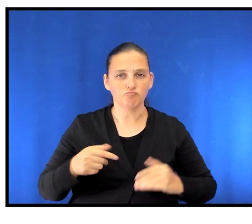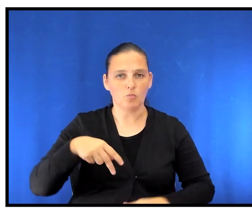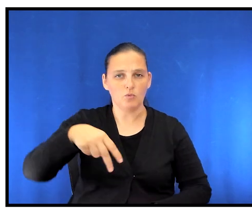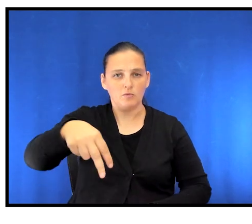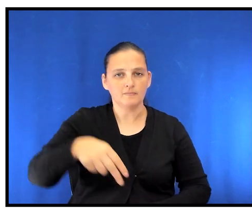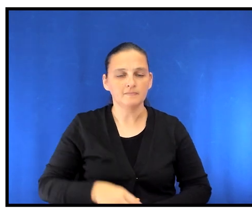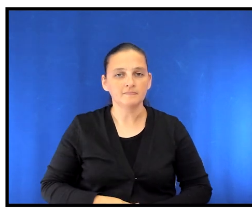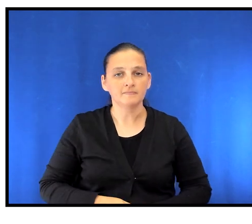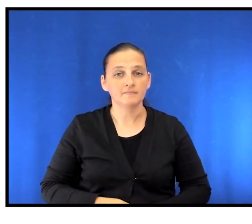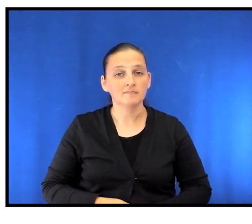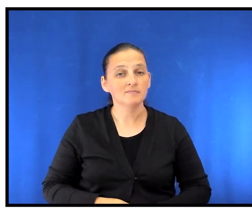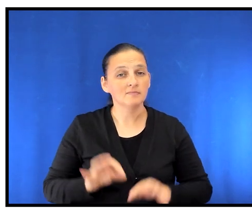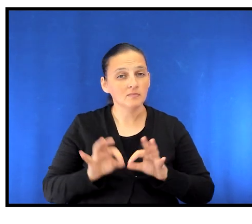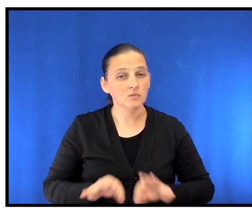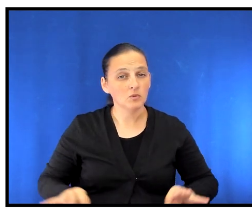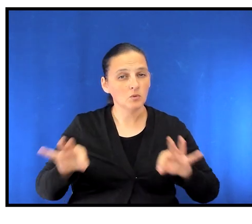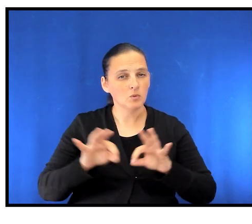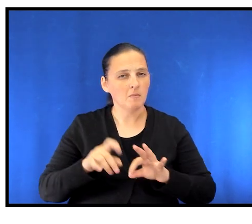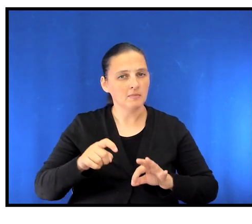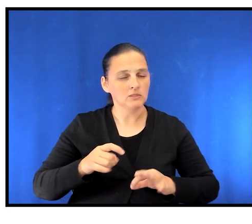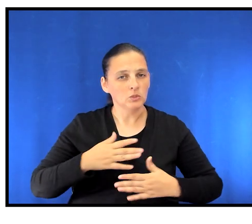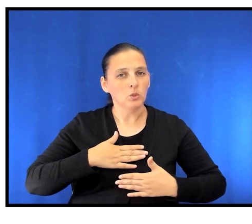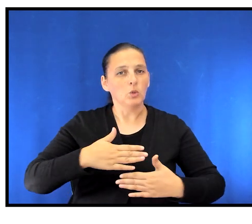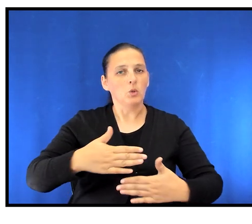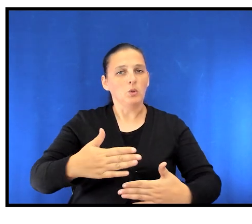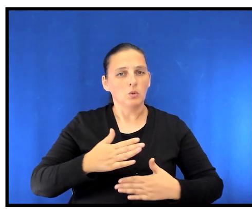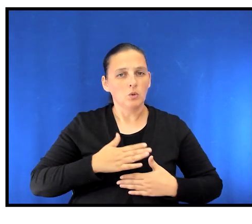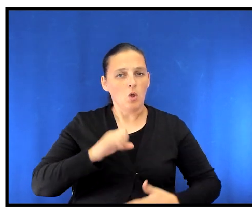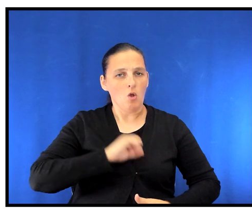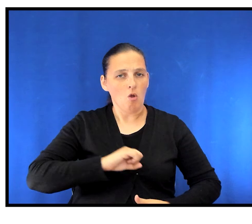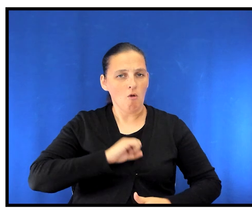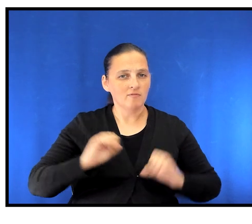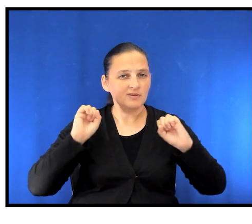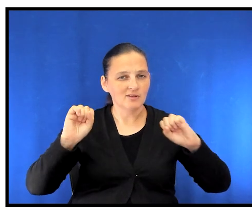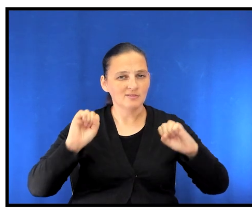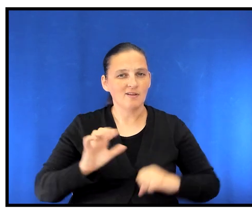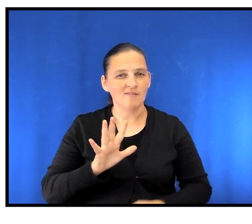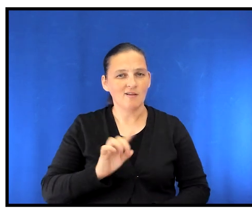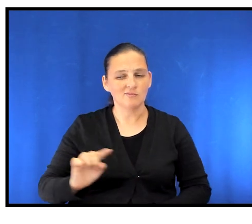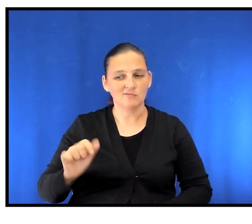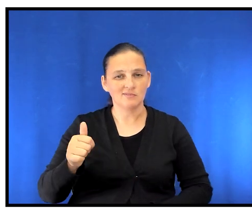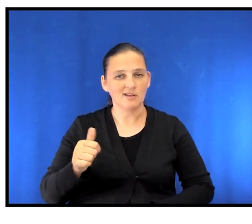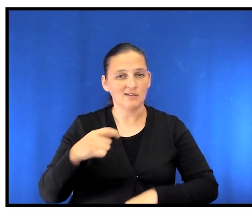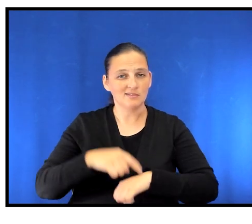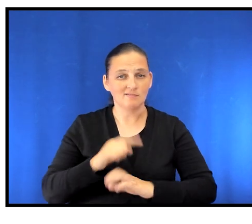It is also important to practice deep breathing and coughing exercises, five to ten times every hour while you are awake.